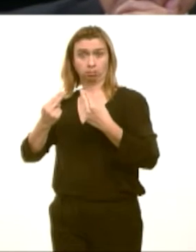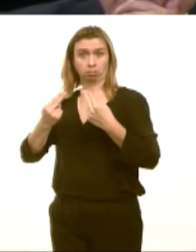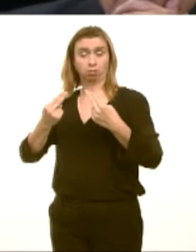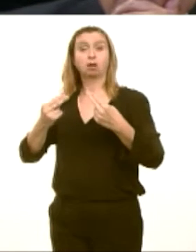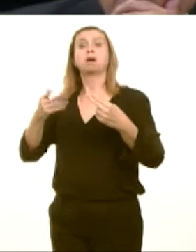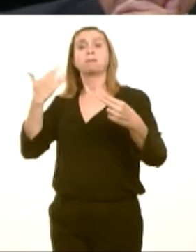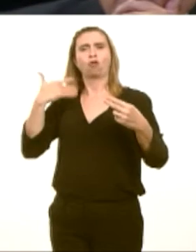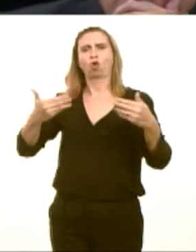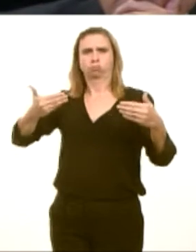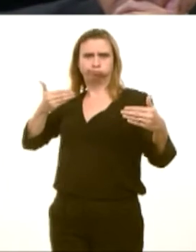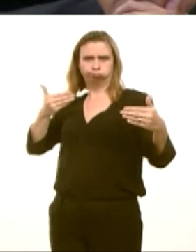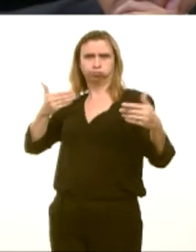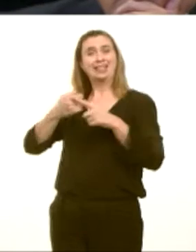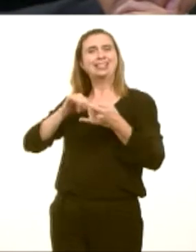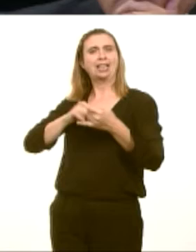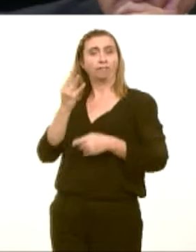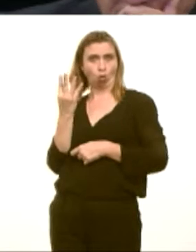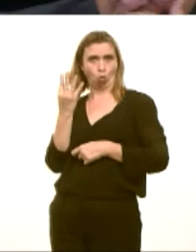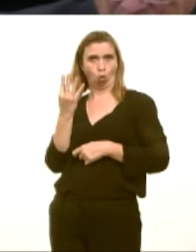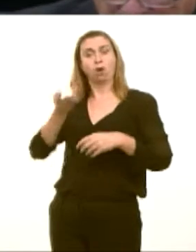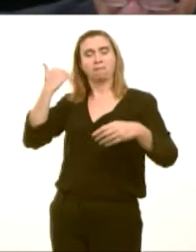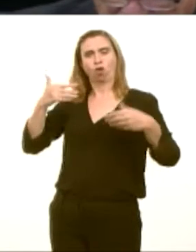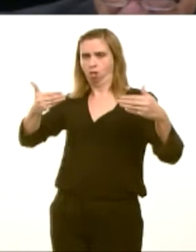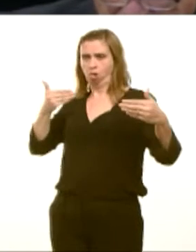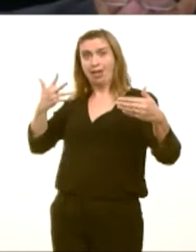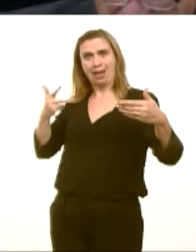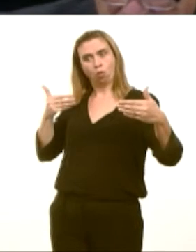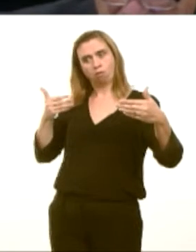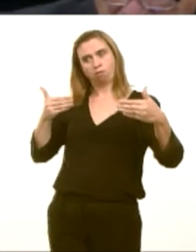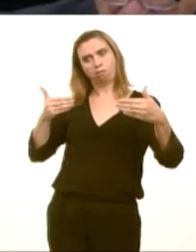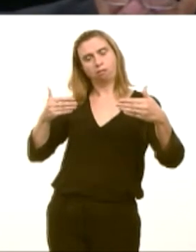However, another thing that your education Minister had no clue about last week is that